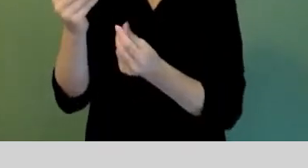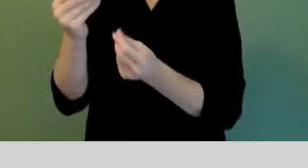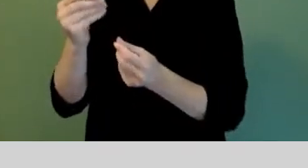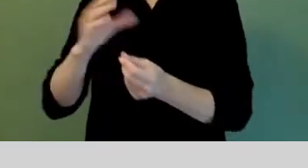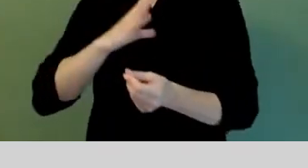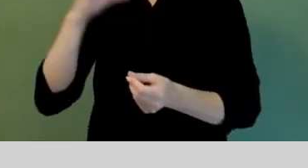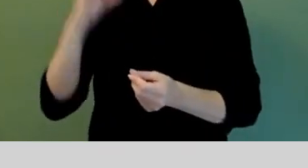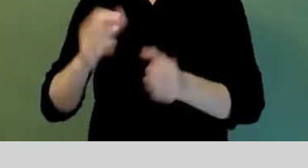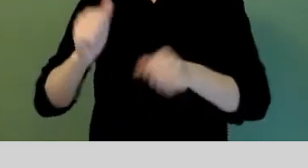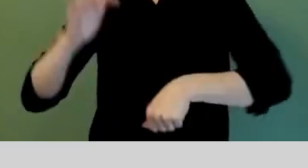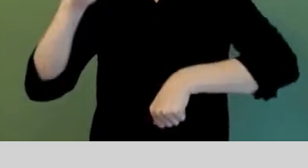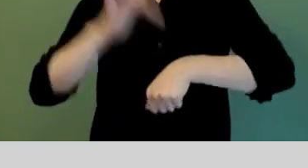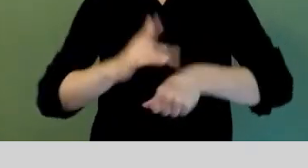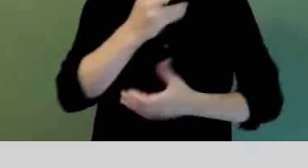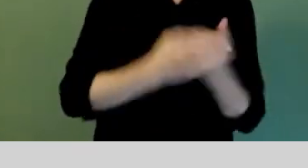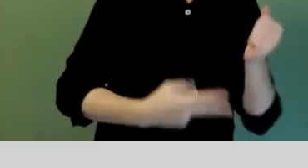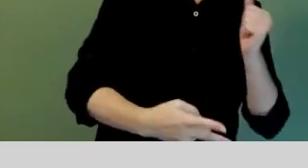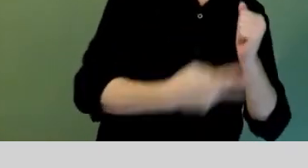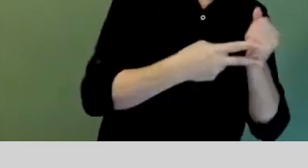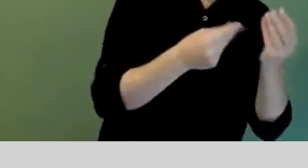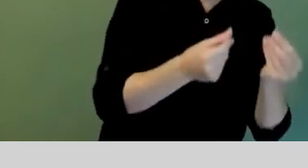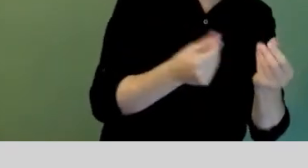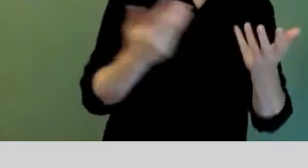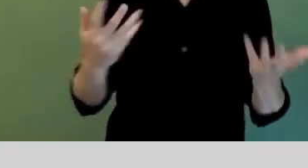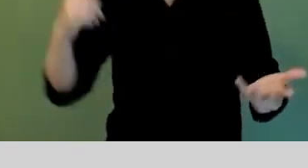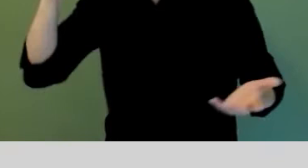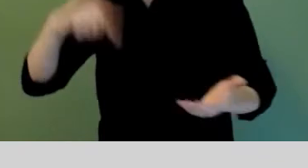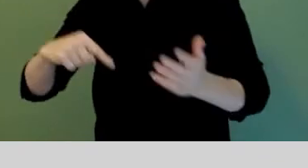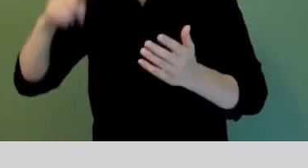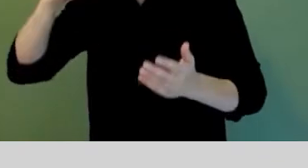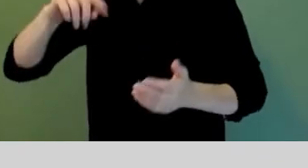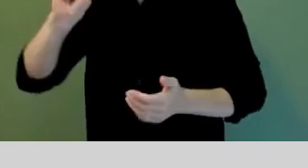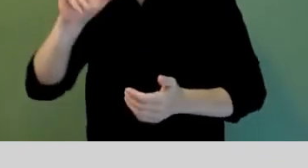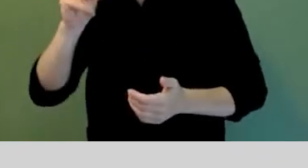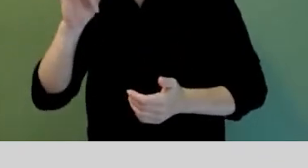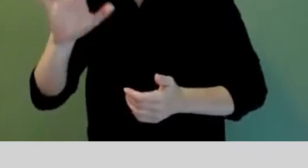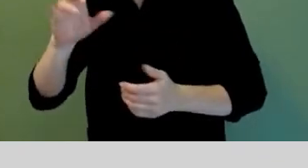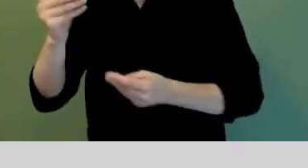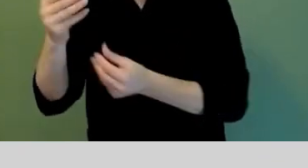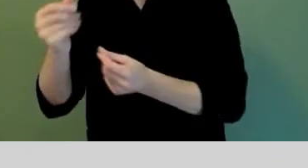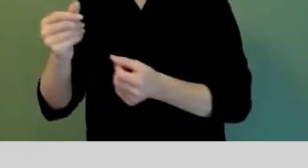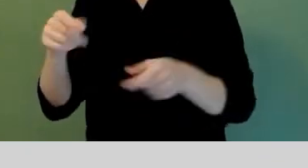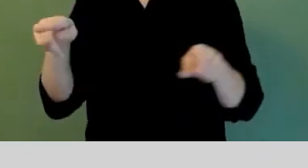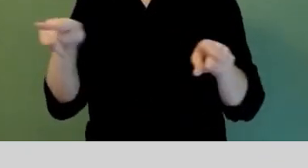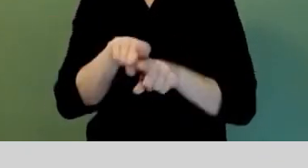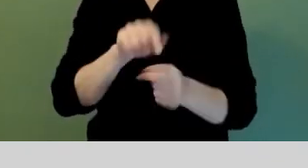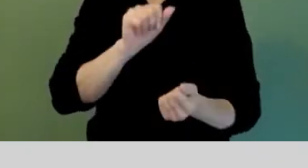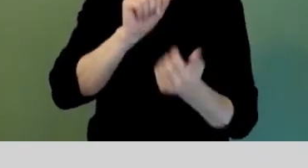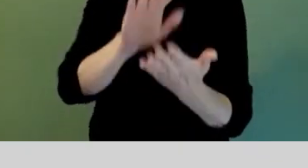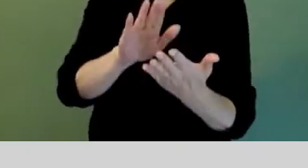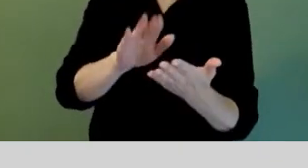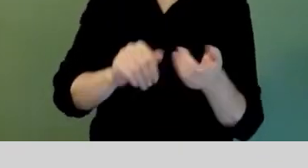and the stored properties in the same way by attribute access. And it lets you refactor from a store